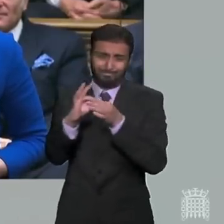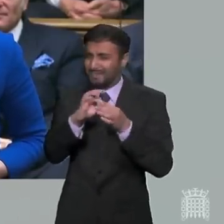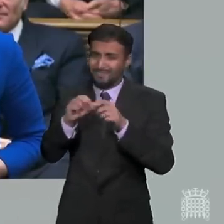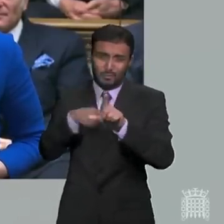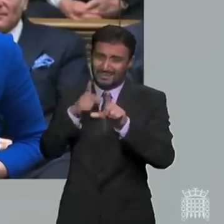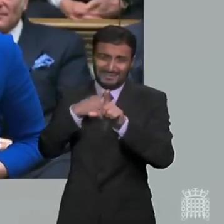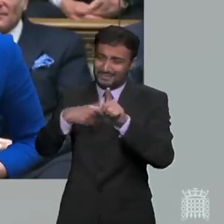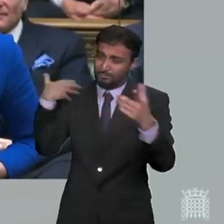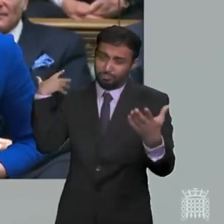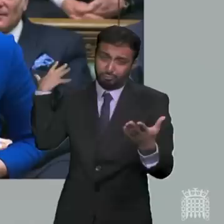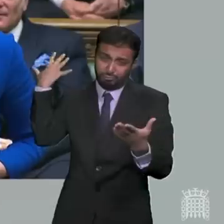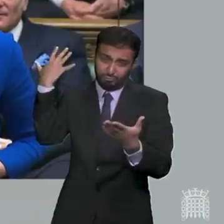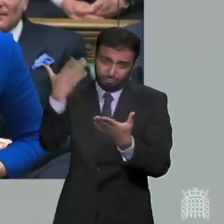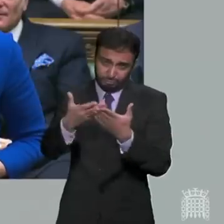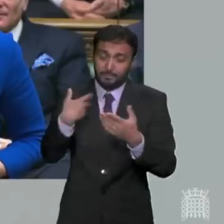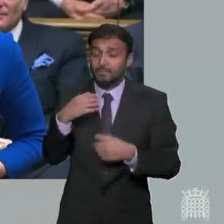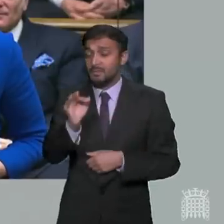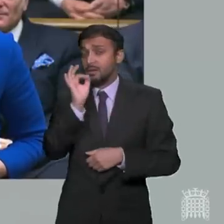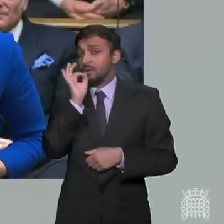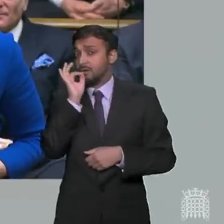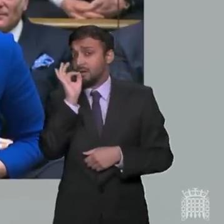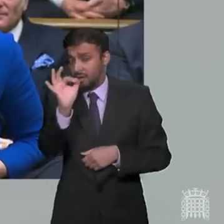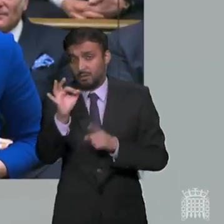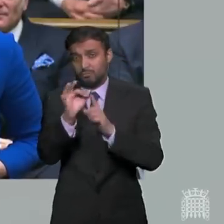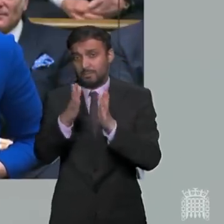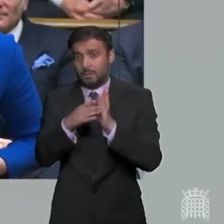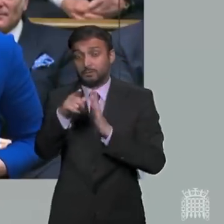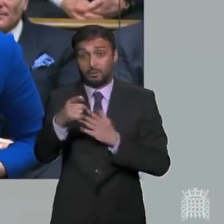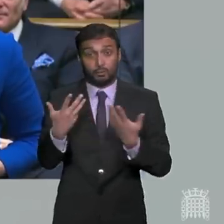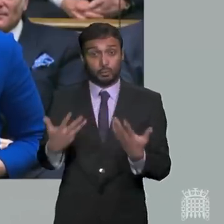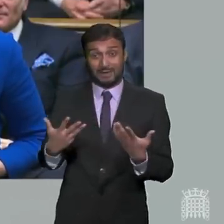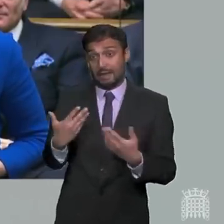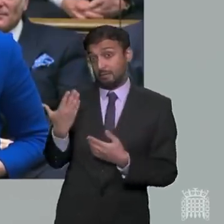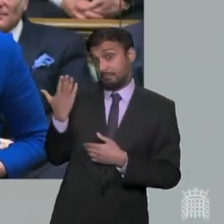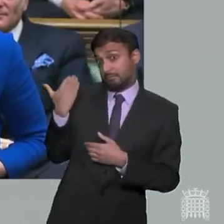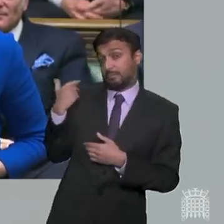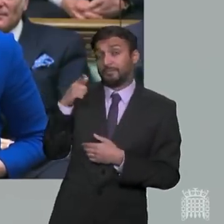Friend agree that this morning’s Supreme Court decision gives the Scottish nationalists—the